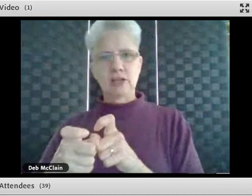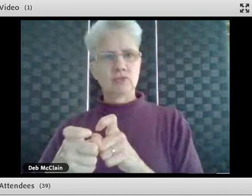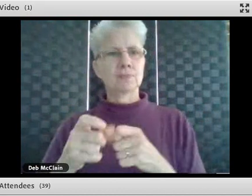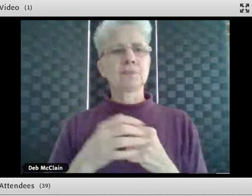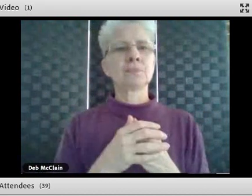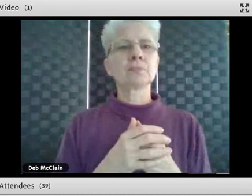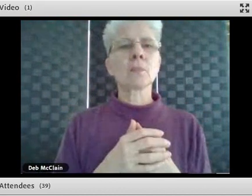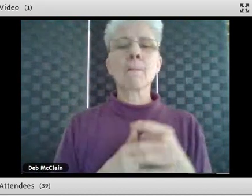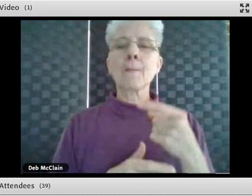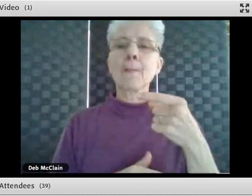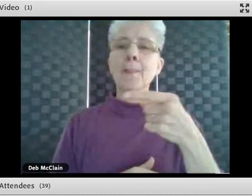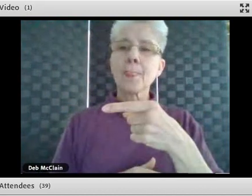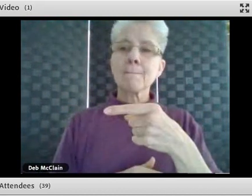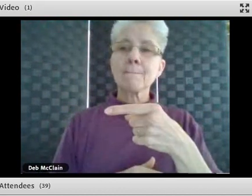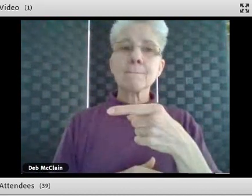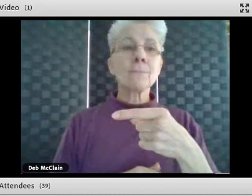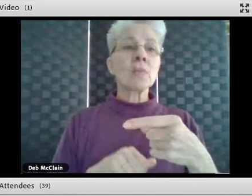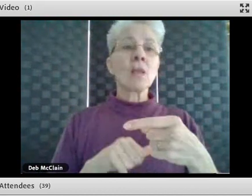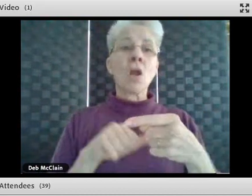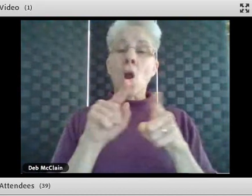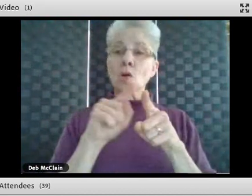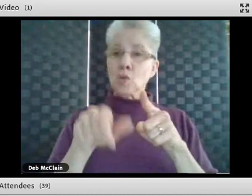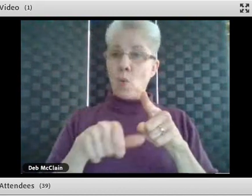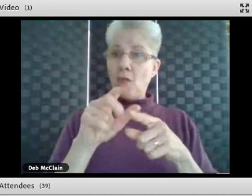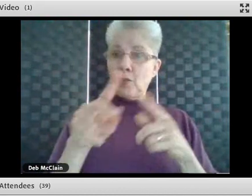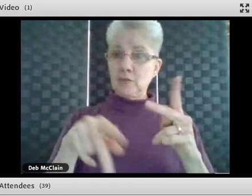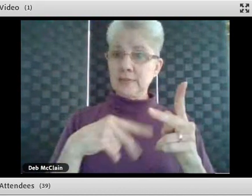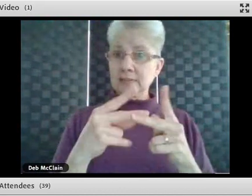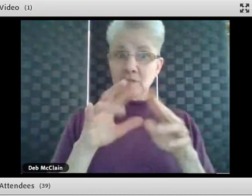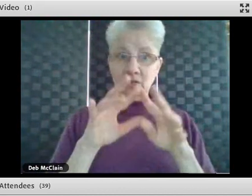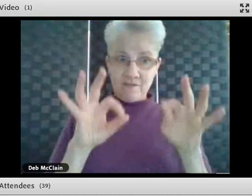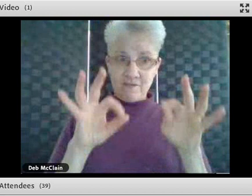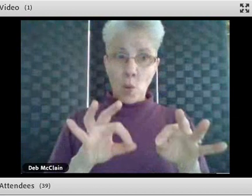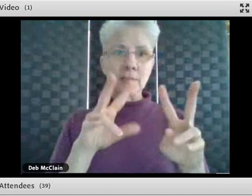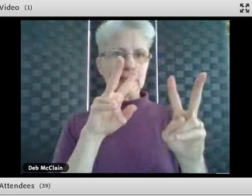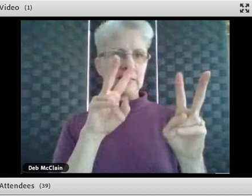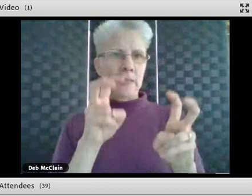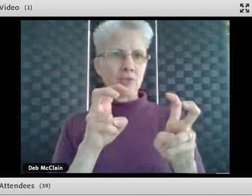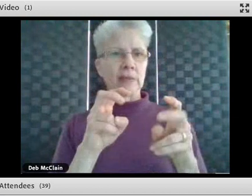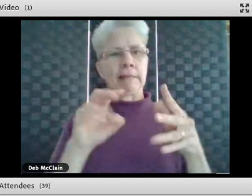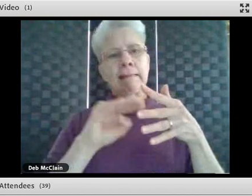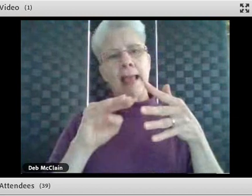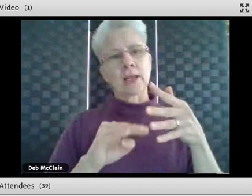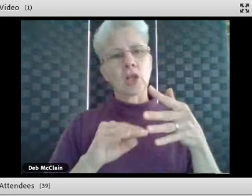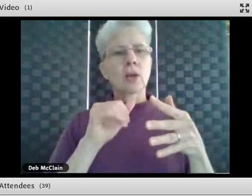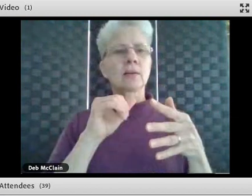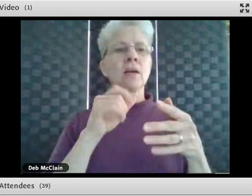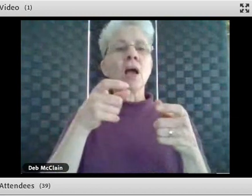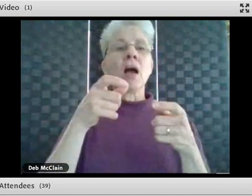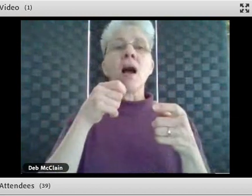There's also other types of -- other forms of subject cataloging, like uncontrolled vocabularies.